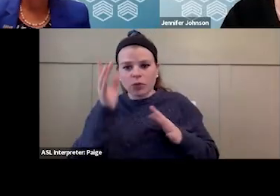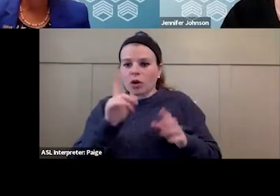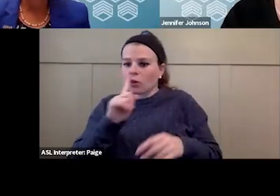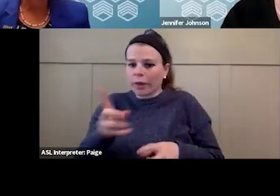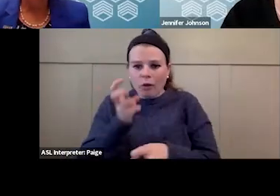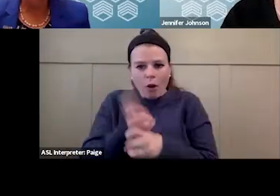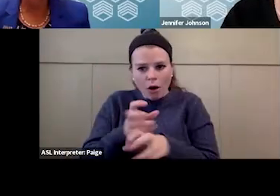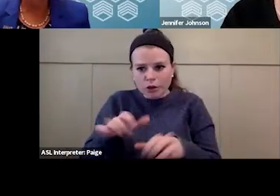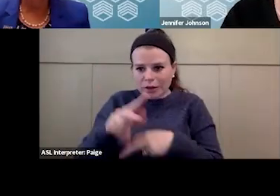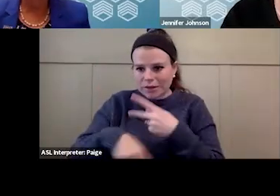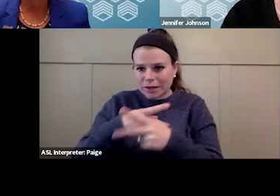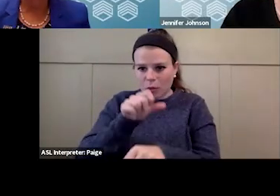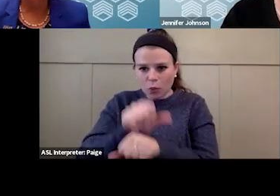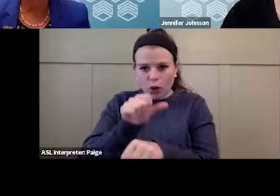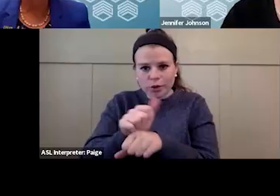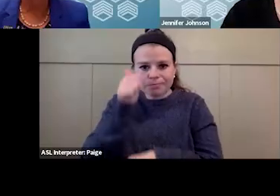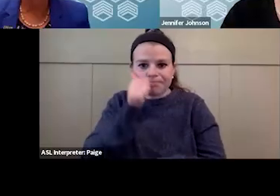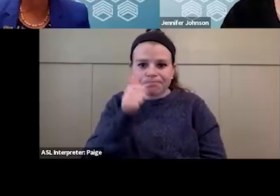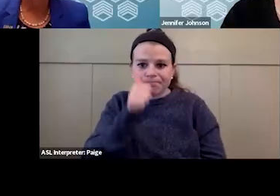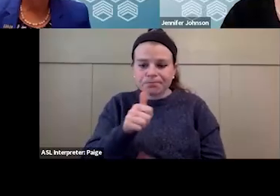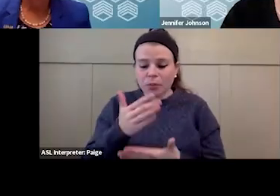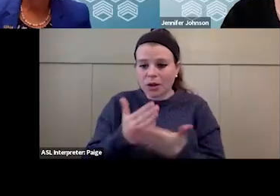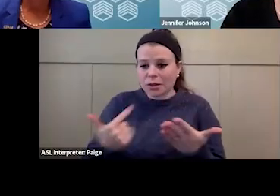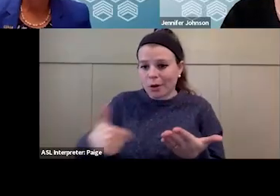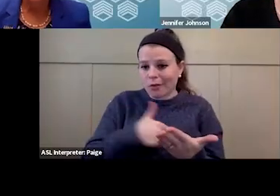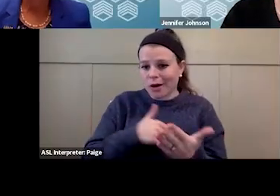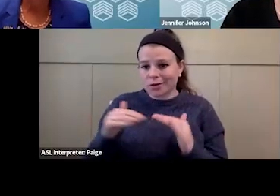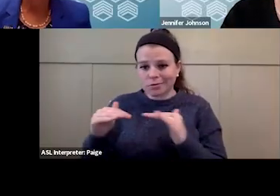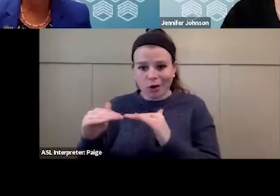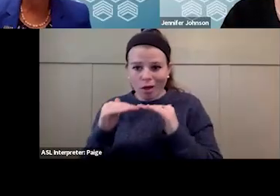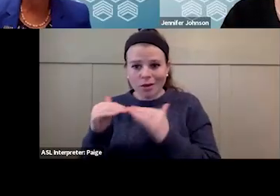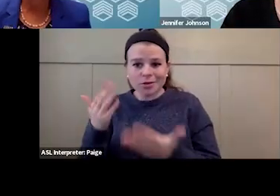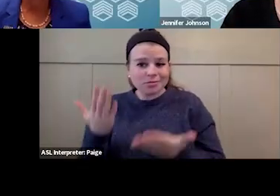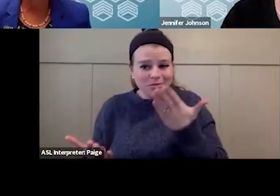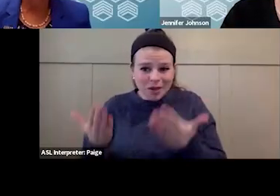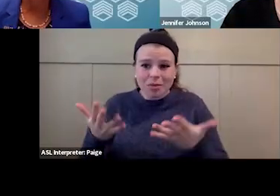Um, and some of us and some of our colleagues, um, may be experiencing